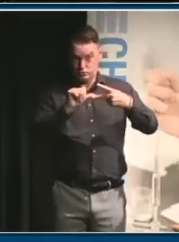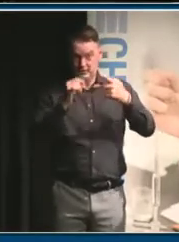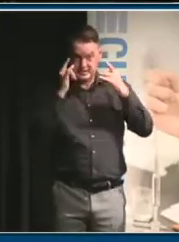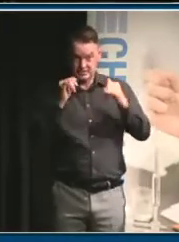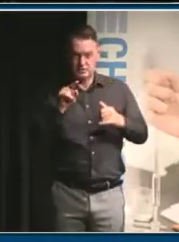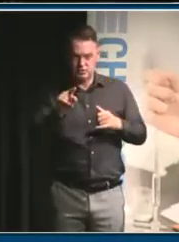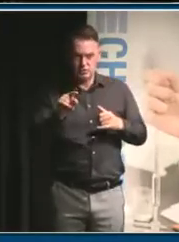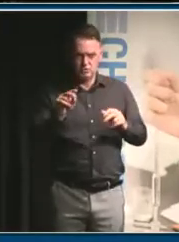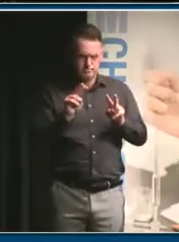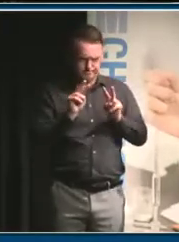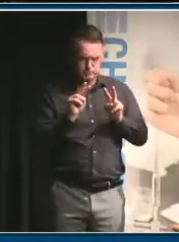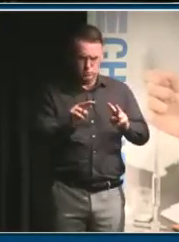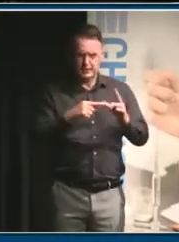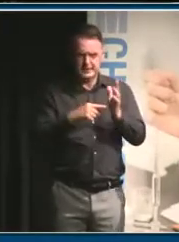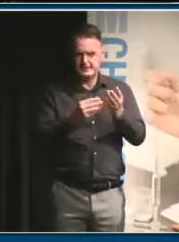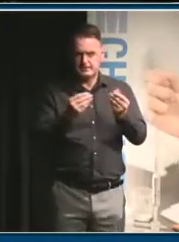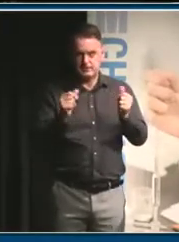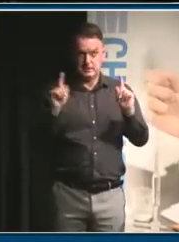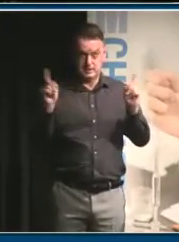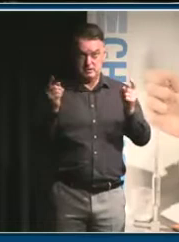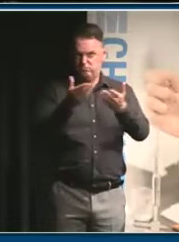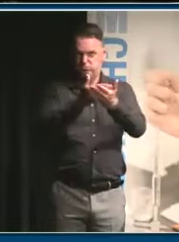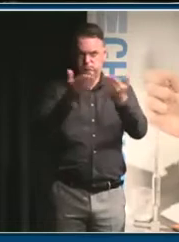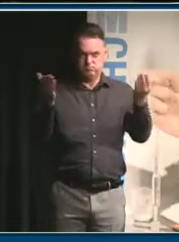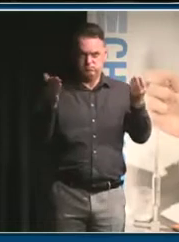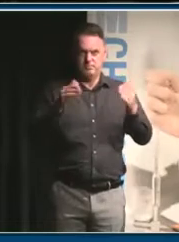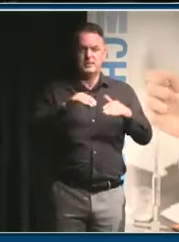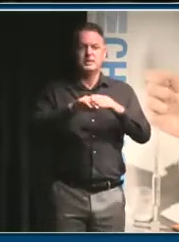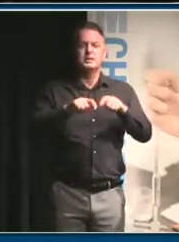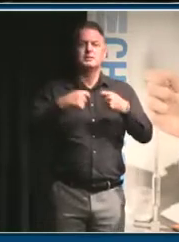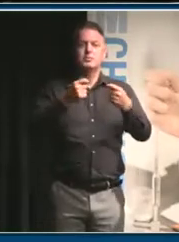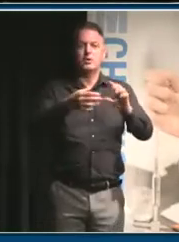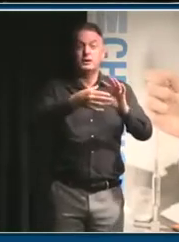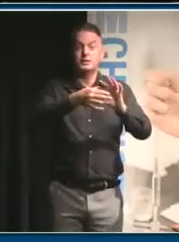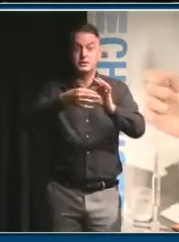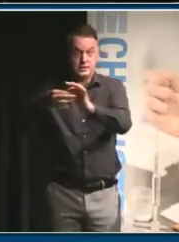at something existing in the market somewhere in the supply chain that's going to improve things,